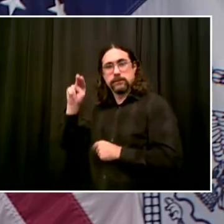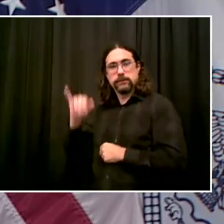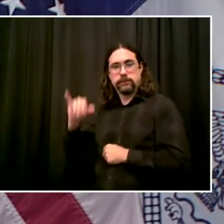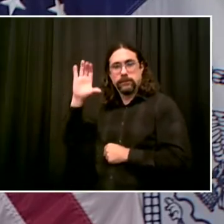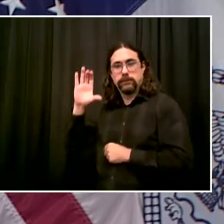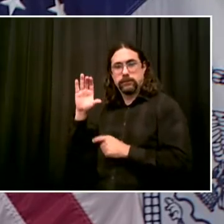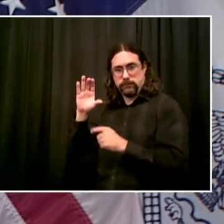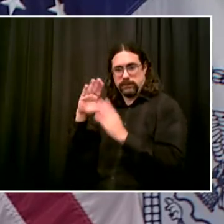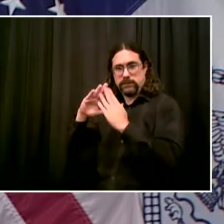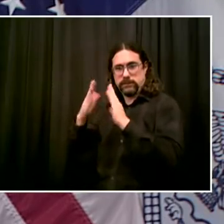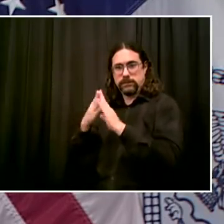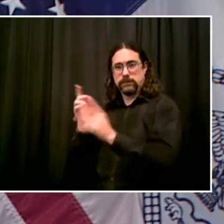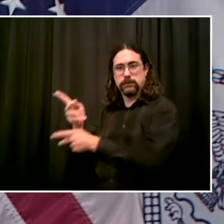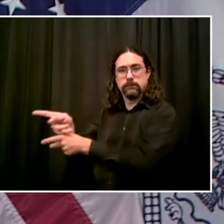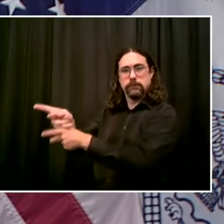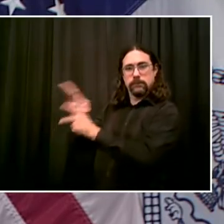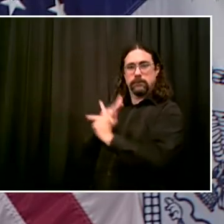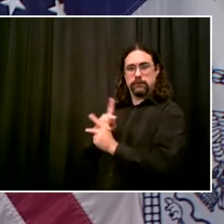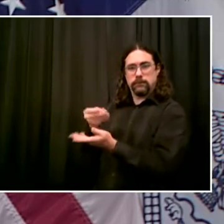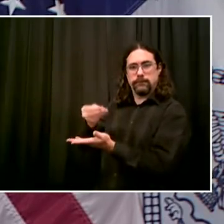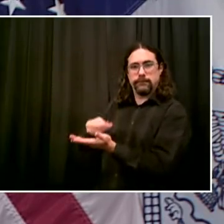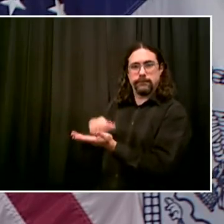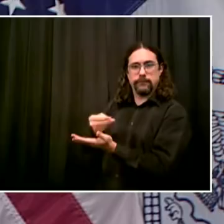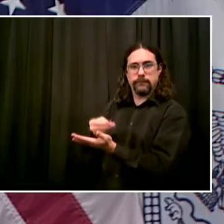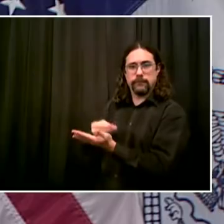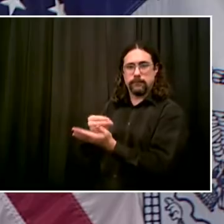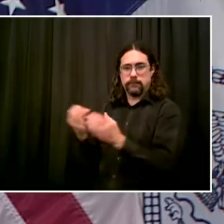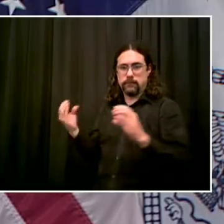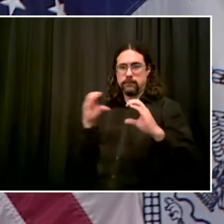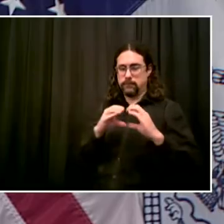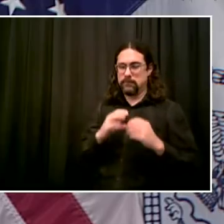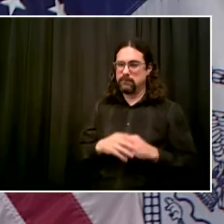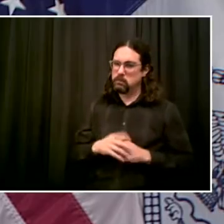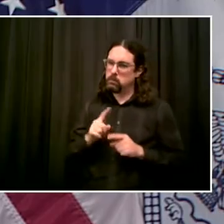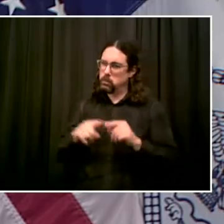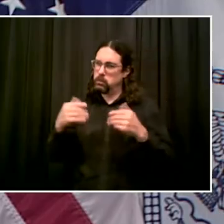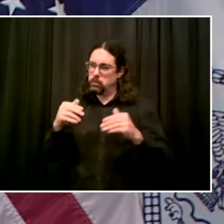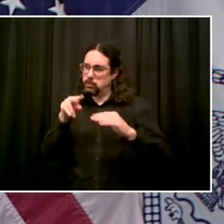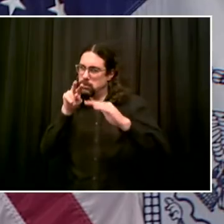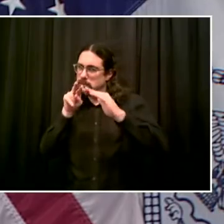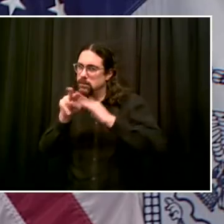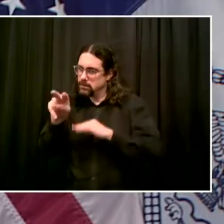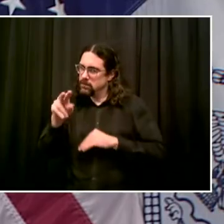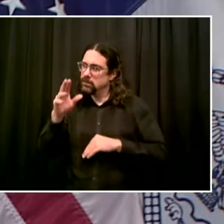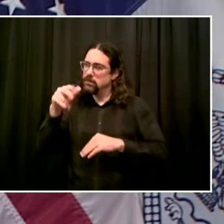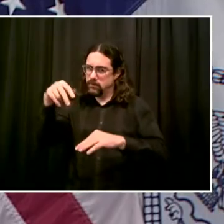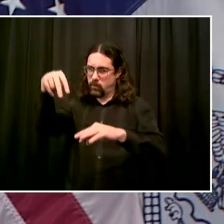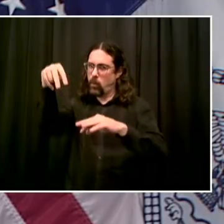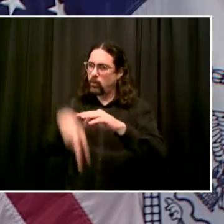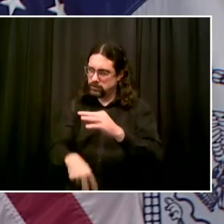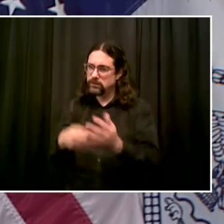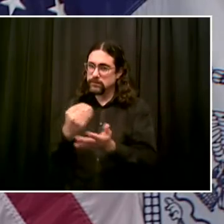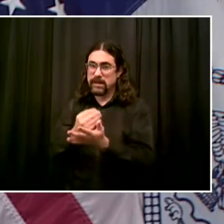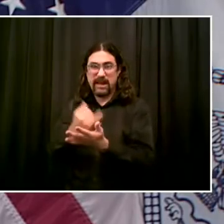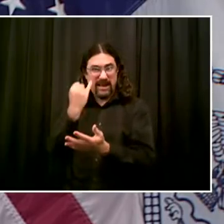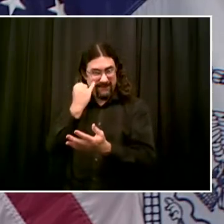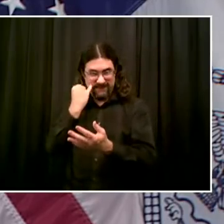FOLLOWING FISCAL YEAR, WE KNOW WE WILL BE IN A DEFICIT OF $5 BIILLON OR MORE. WE D HABETTER DO SOMETHING